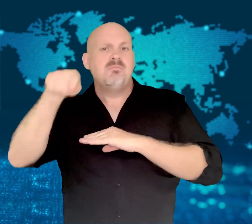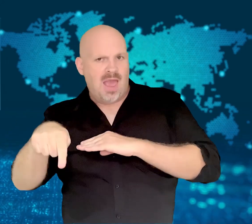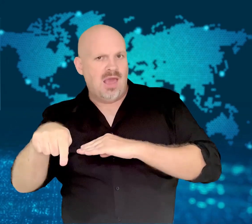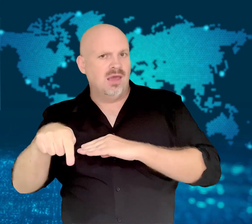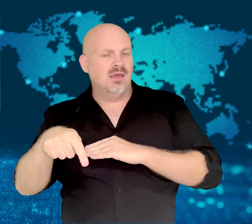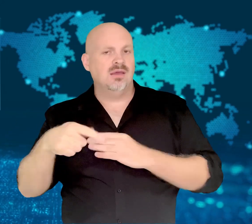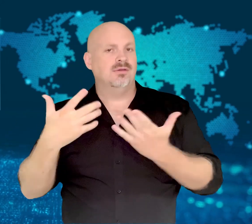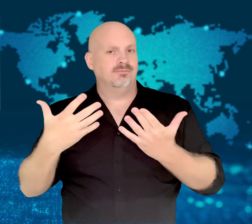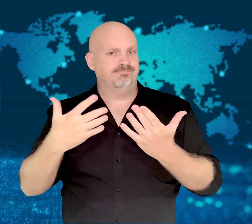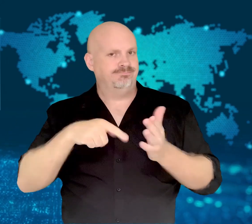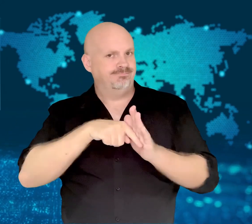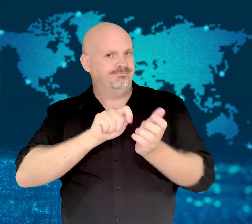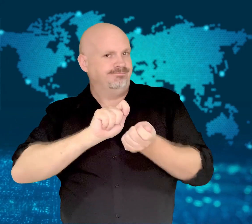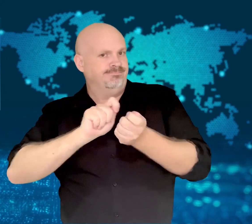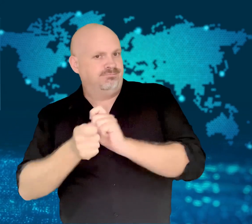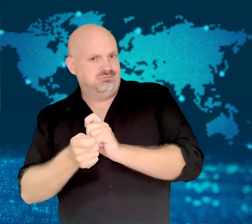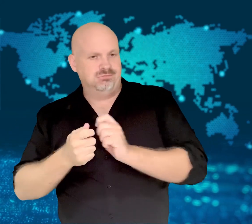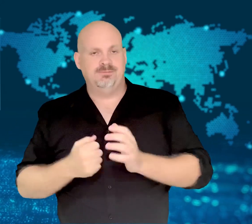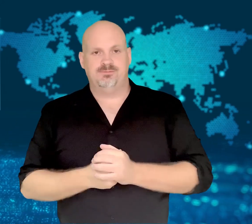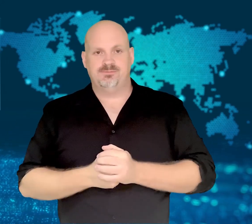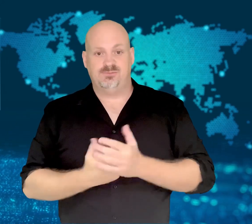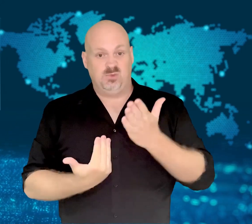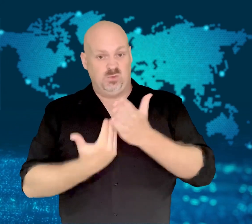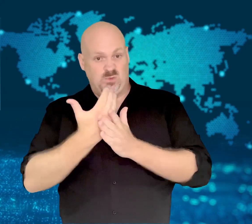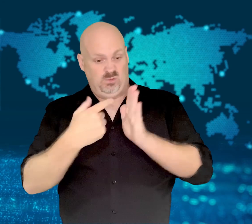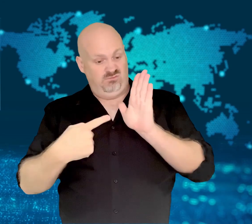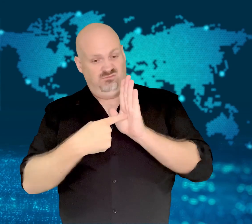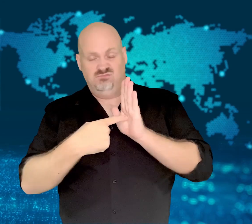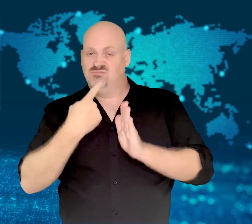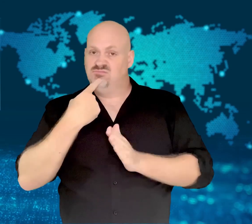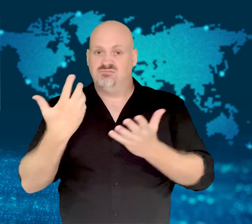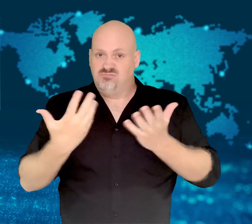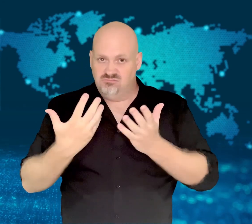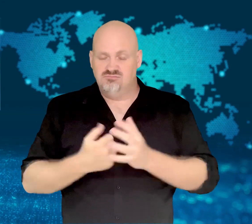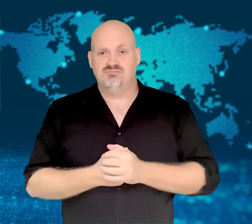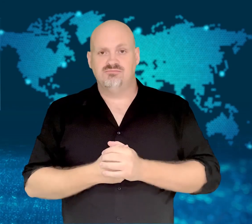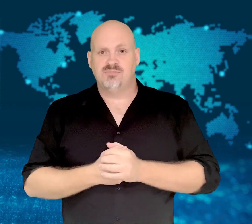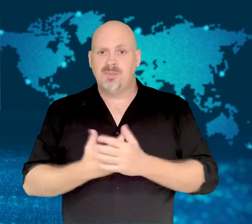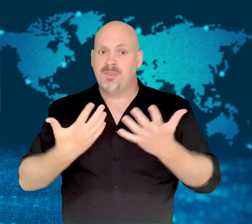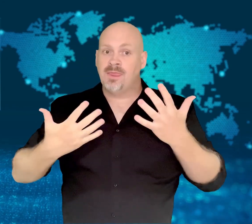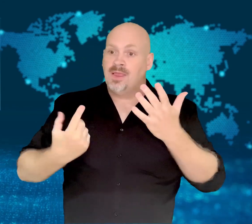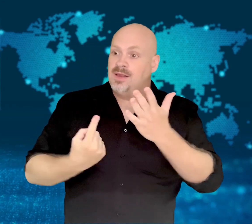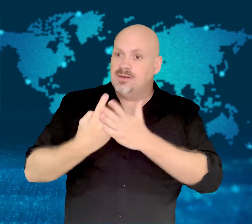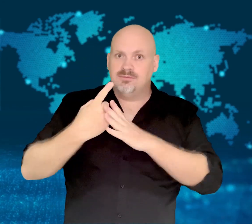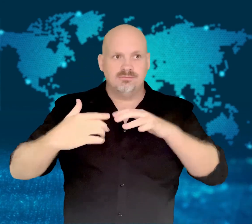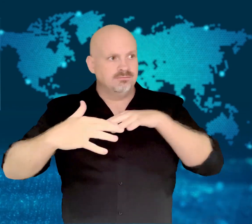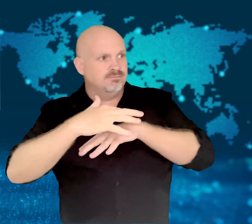to repel invasion and make retaliatory strikes.